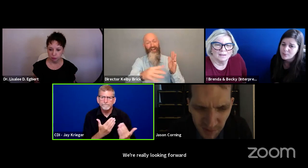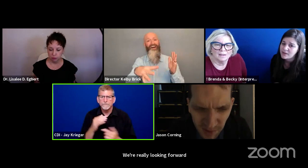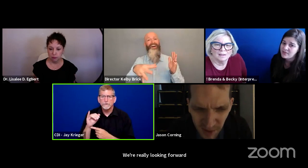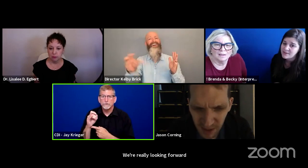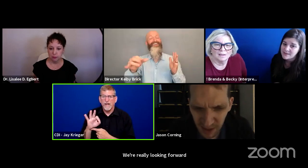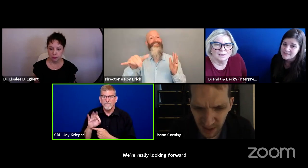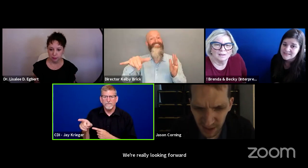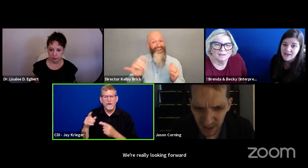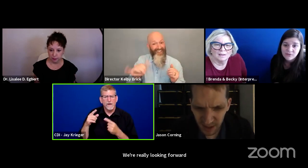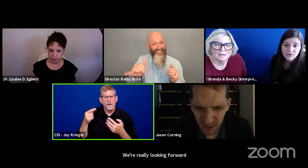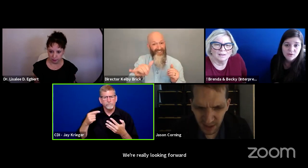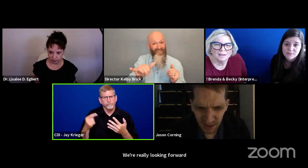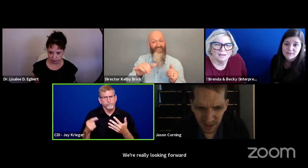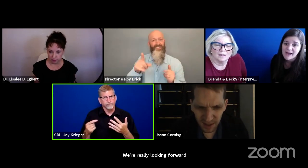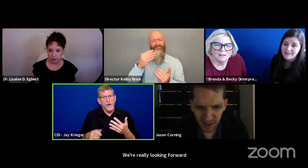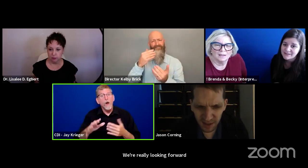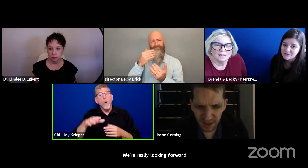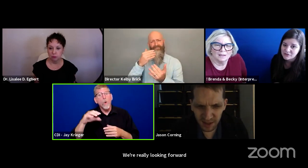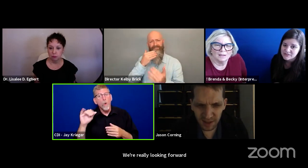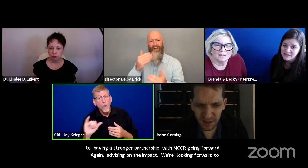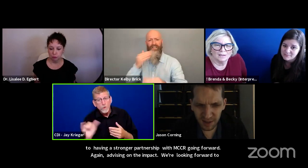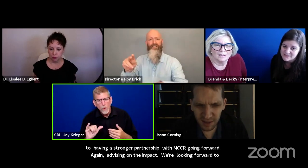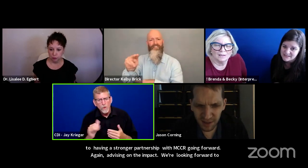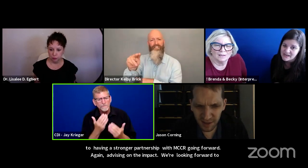I want to thank my staff, who has been highly involved.